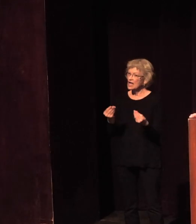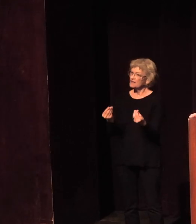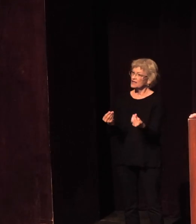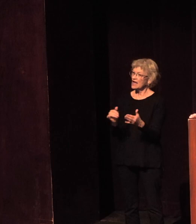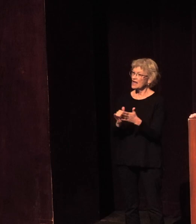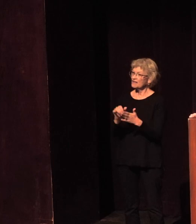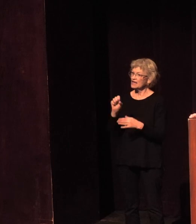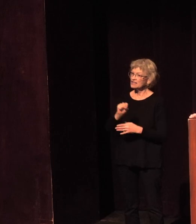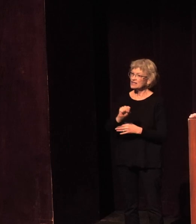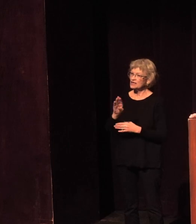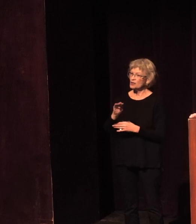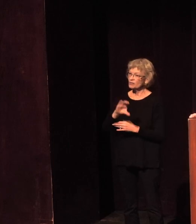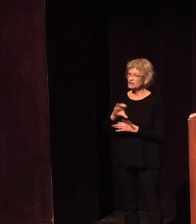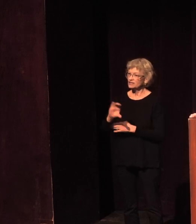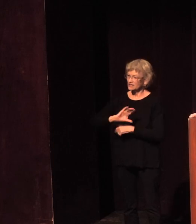pay our respects to the elders, passed,